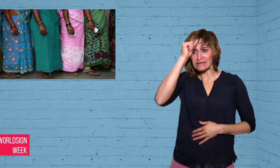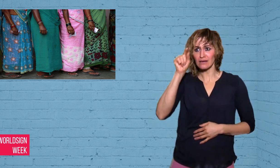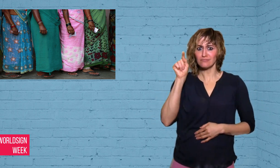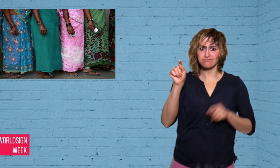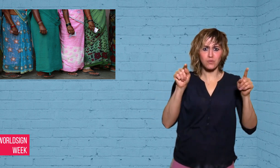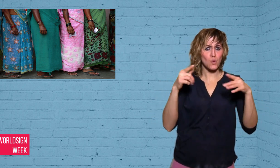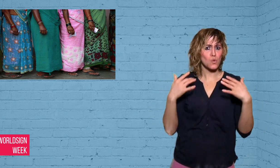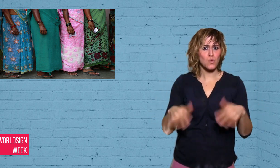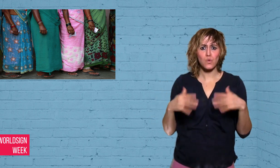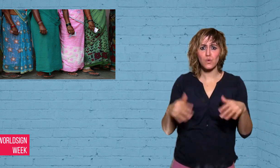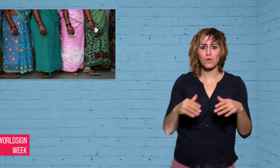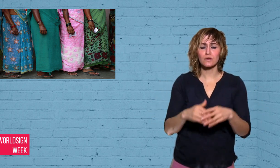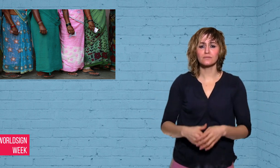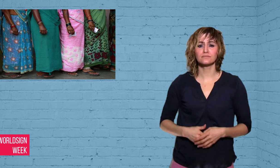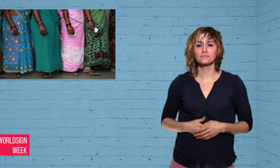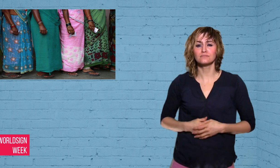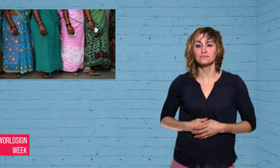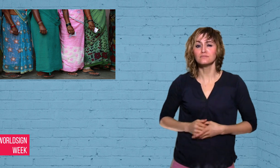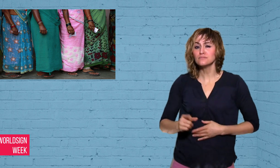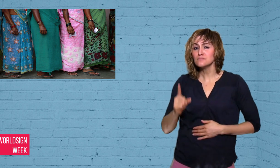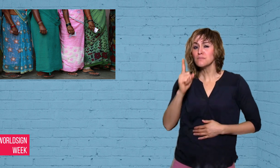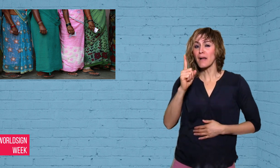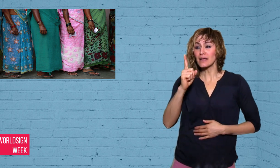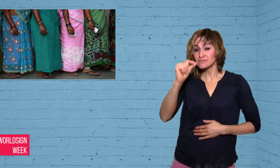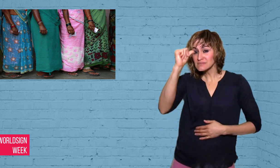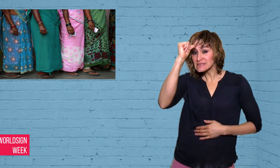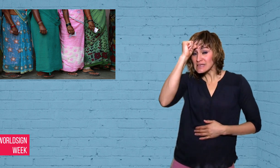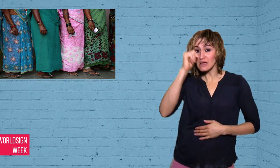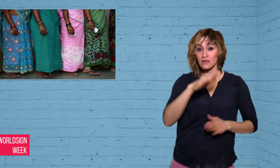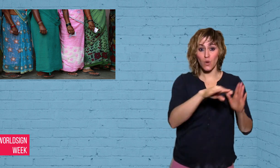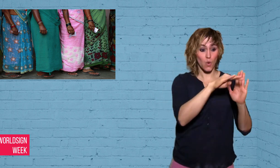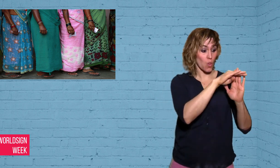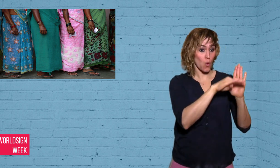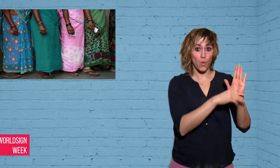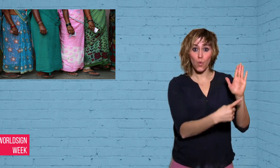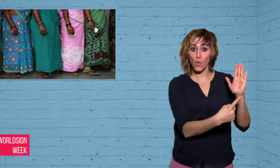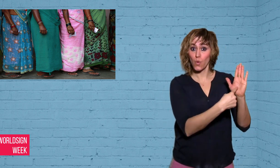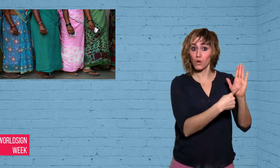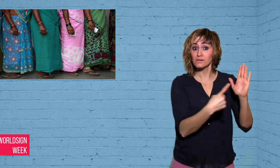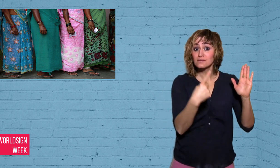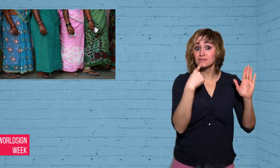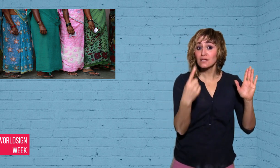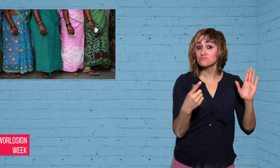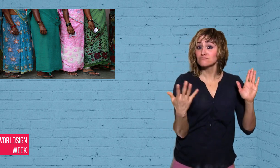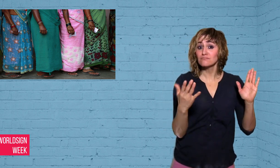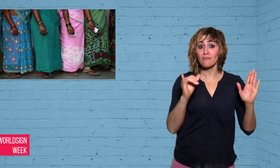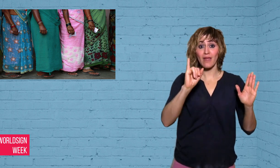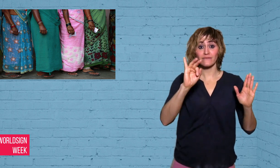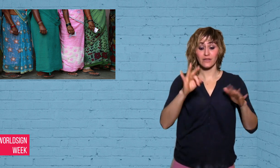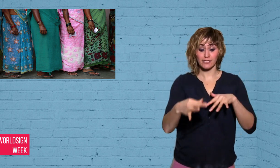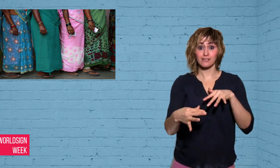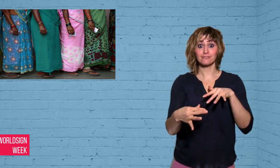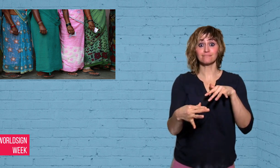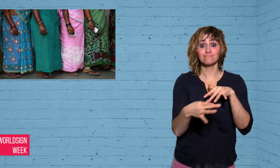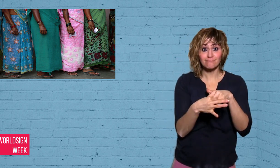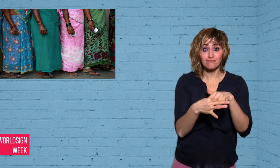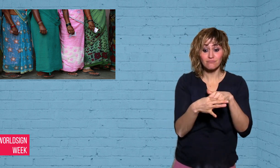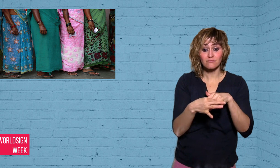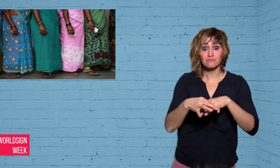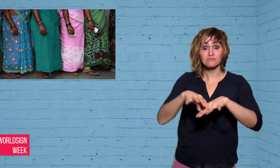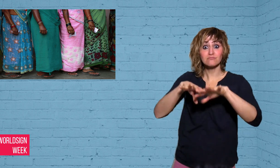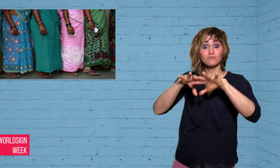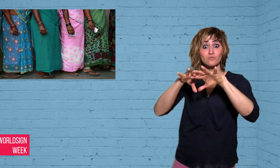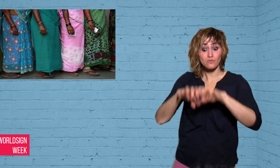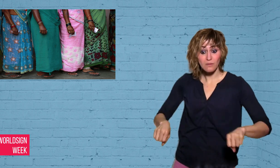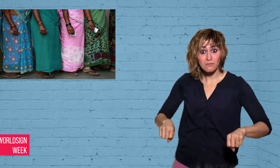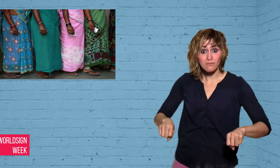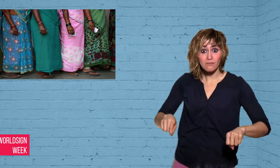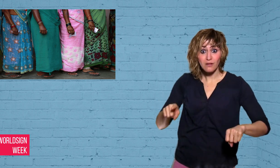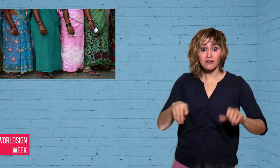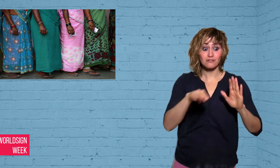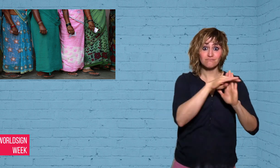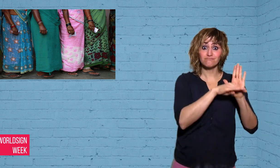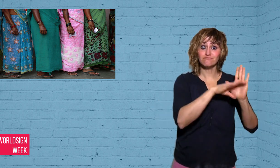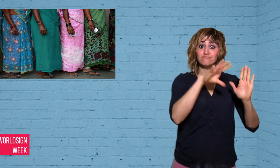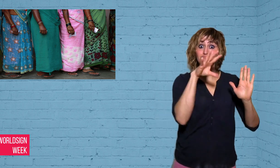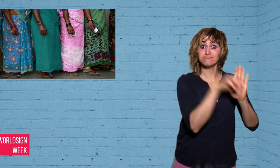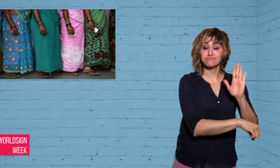In India marital rape is not considered illegal.